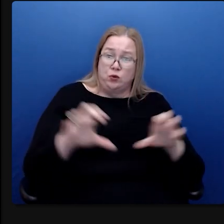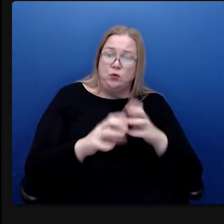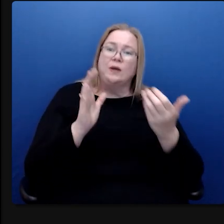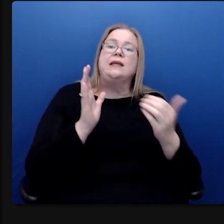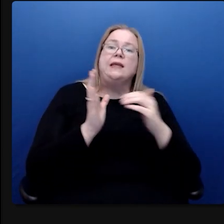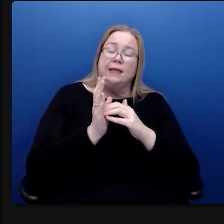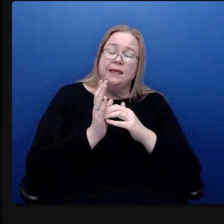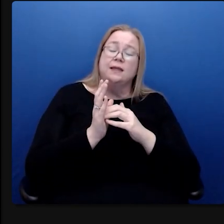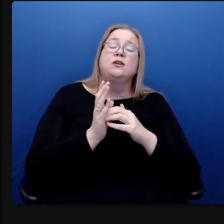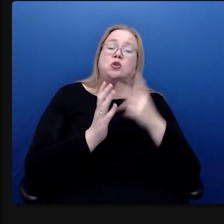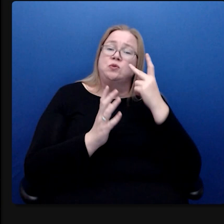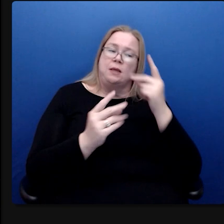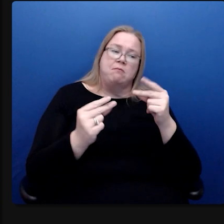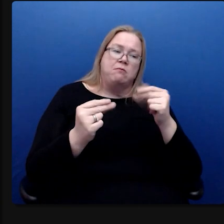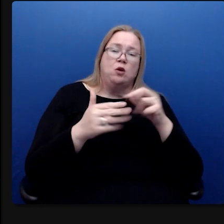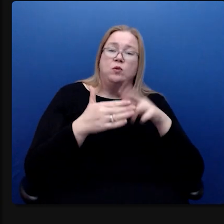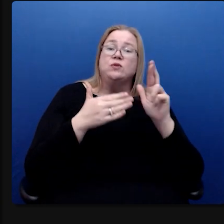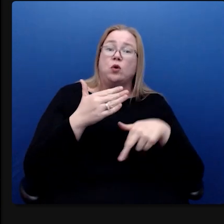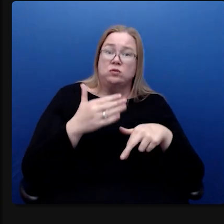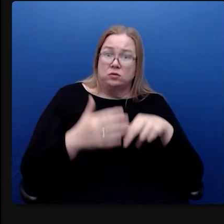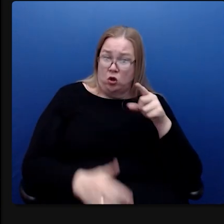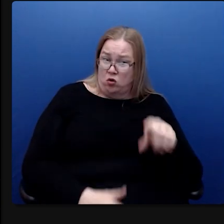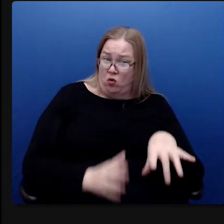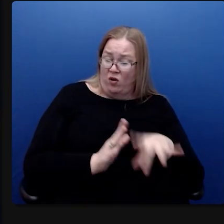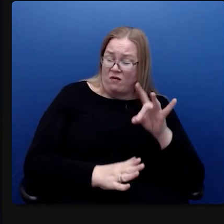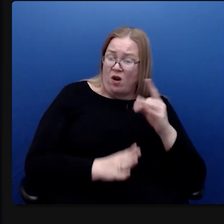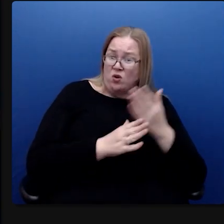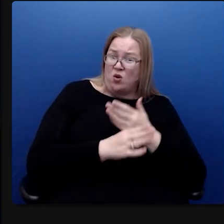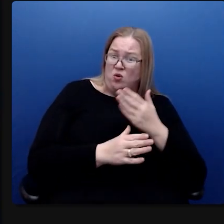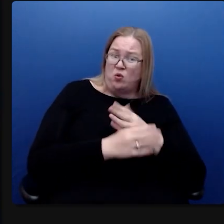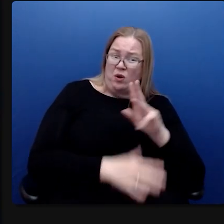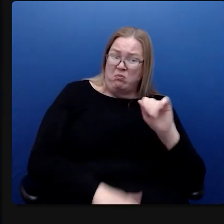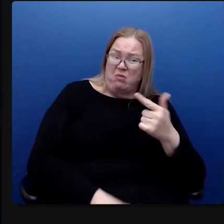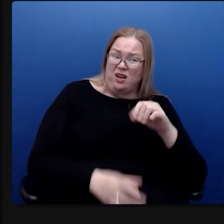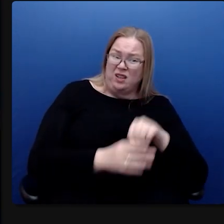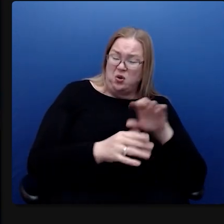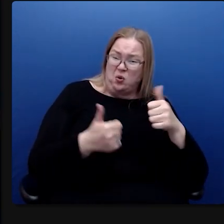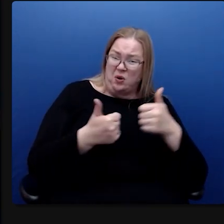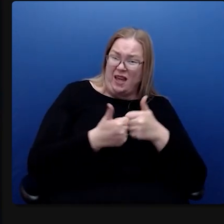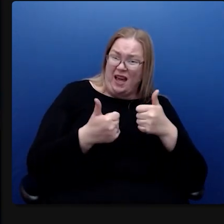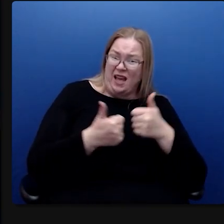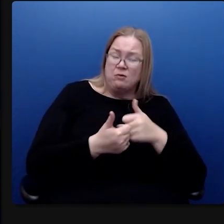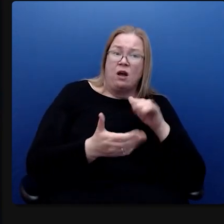you can re-execute them again to see immediate results. Have you ever found annoying bugs somewhere in your game